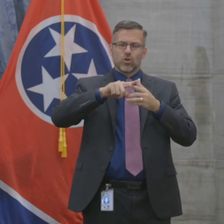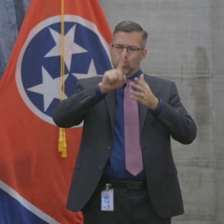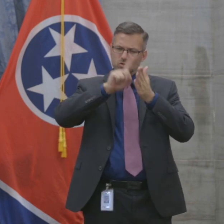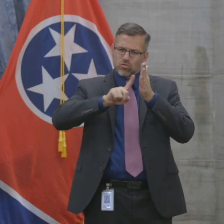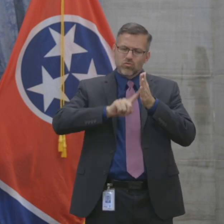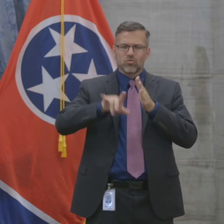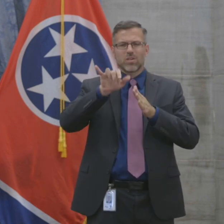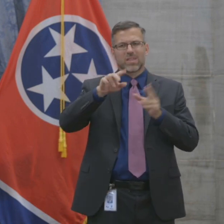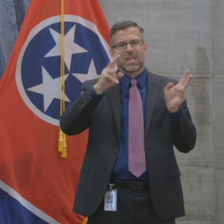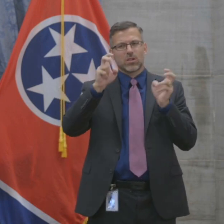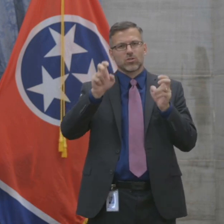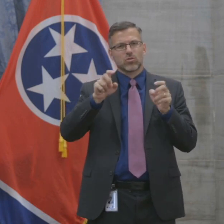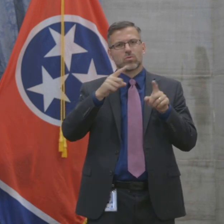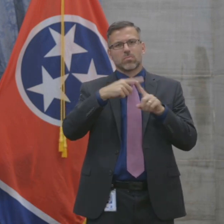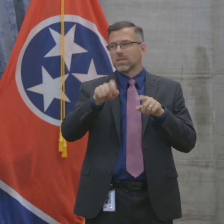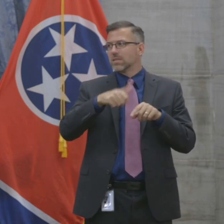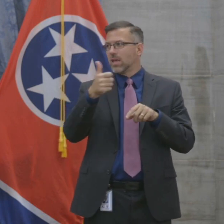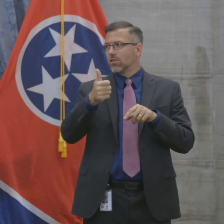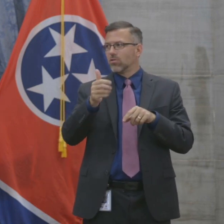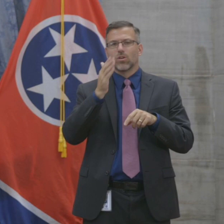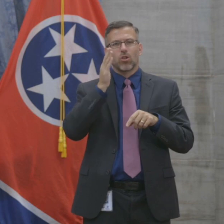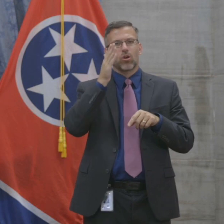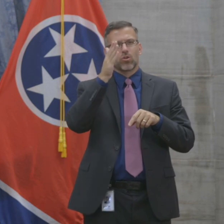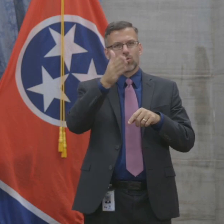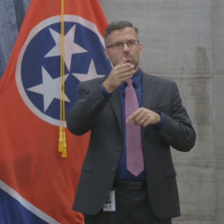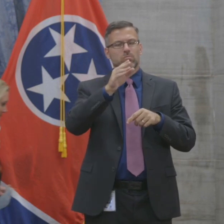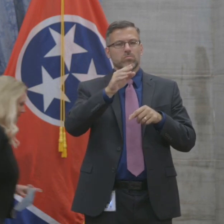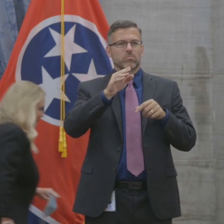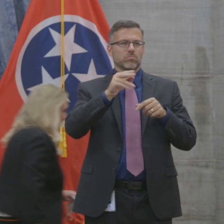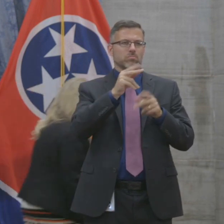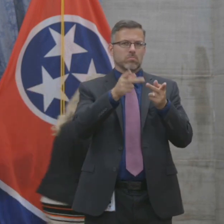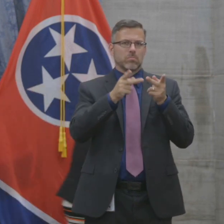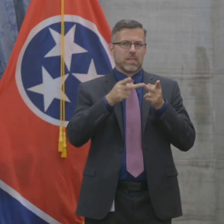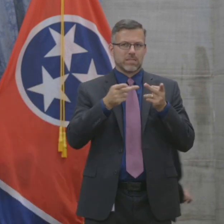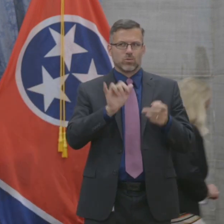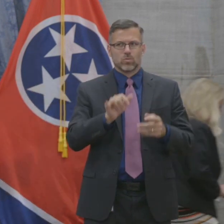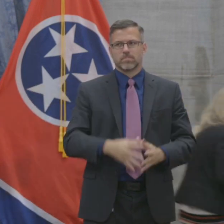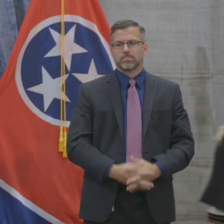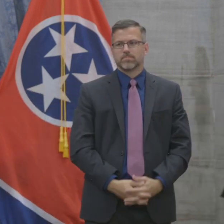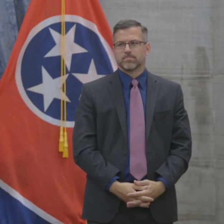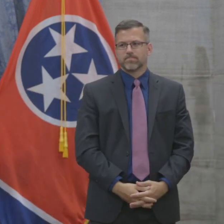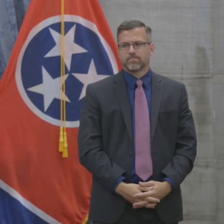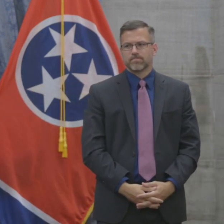to perhaps 14 plus some testing. You may remember that CMS is